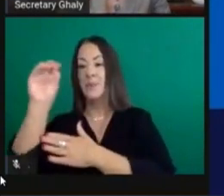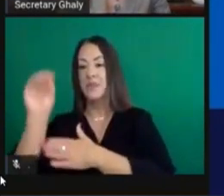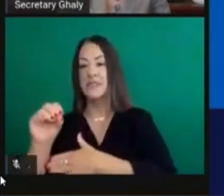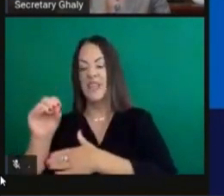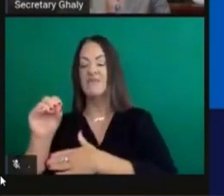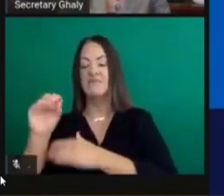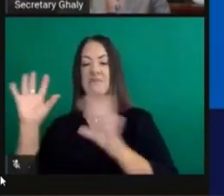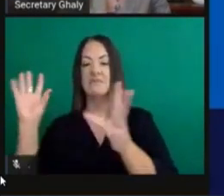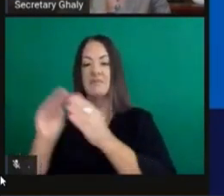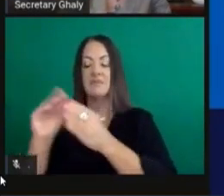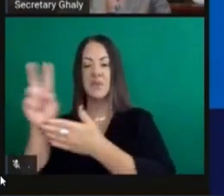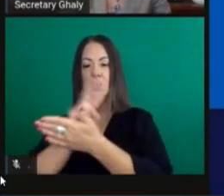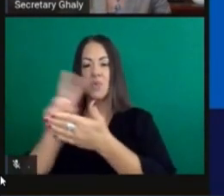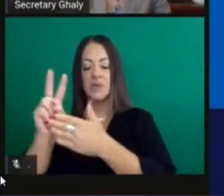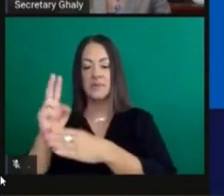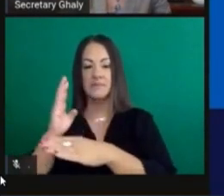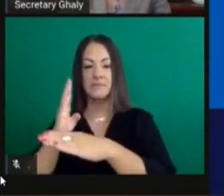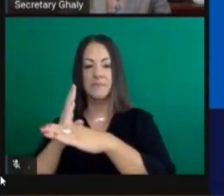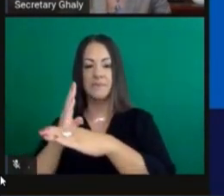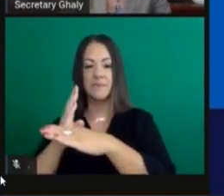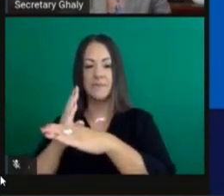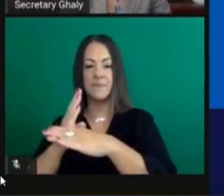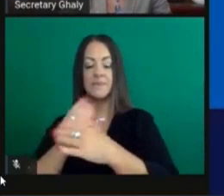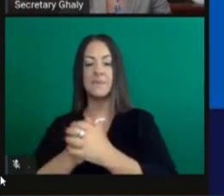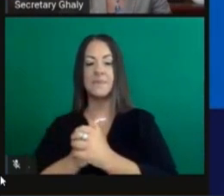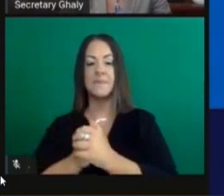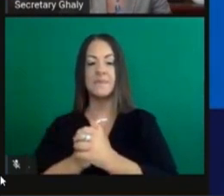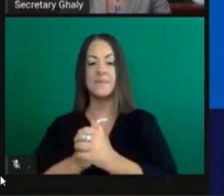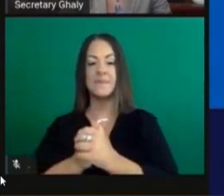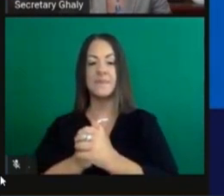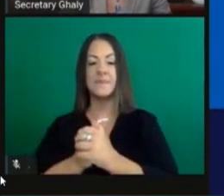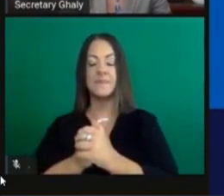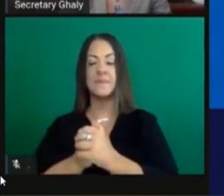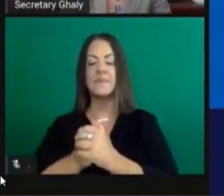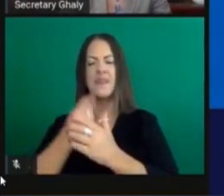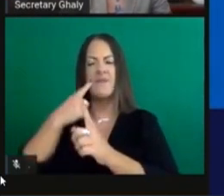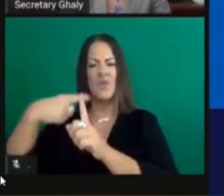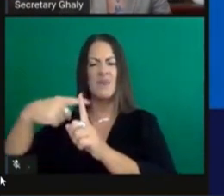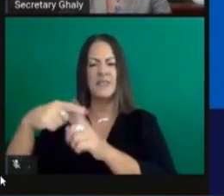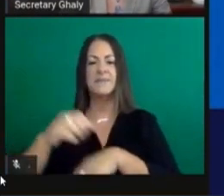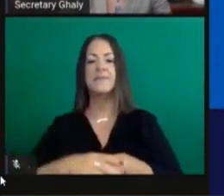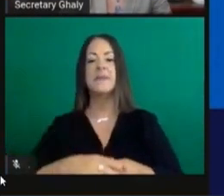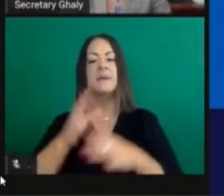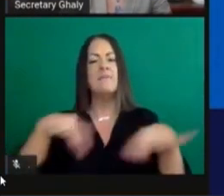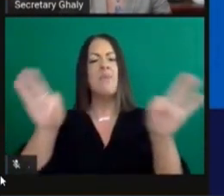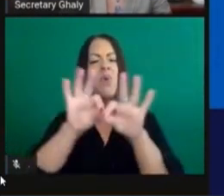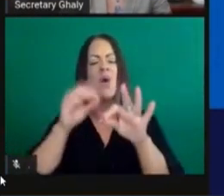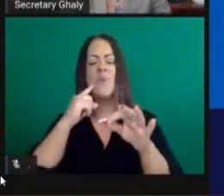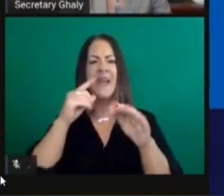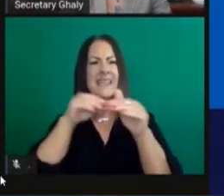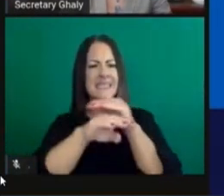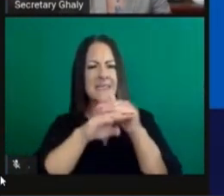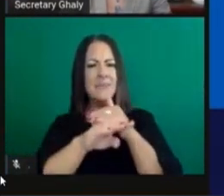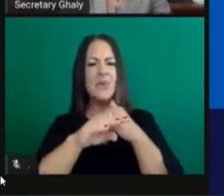TOTAL TESTS ARE 171,243. AND 14-TEST POSTIVITY IS 3.0%.